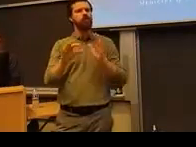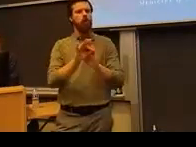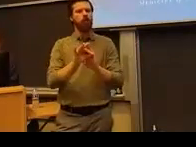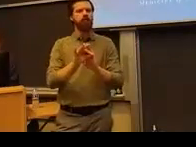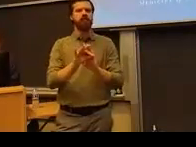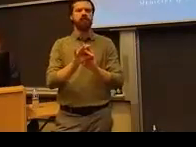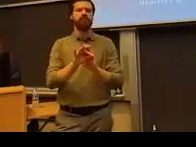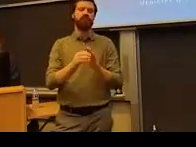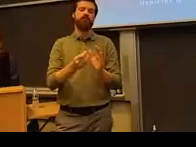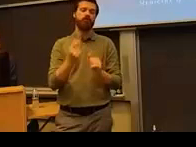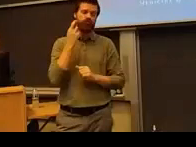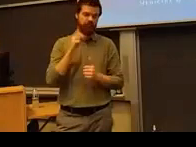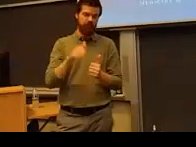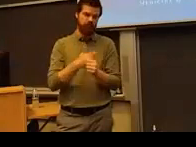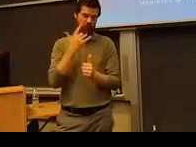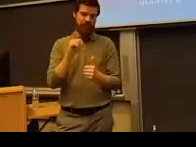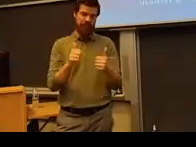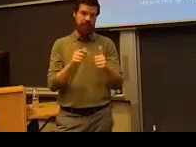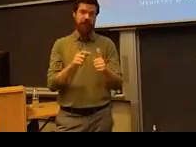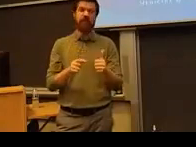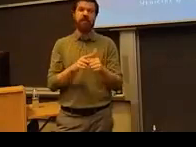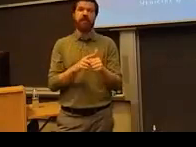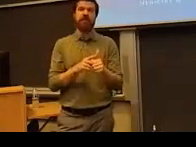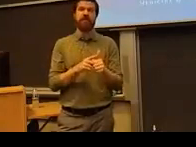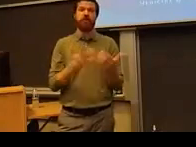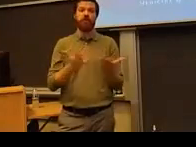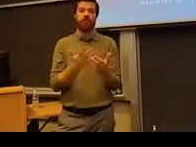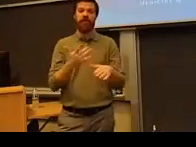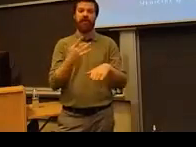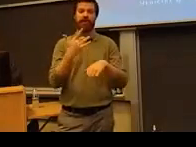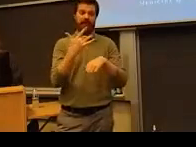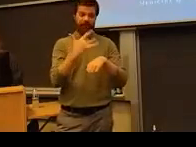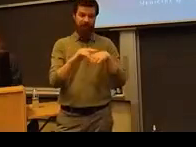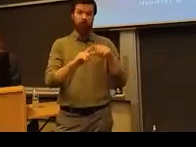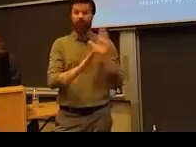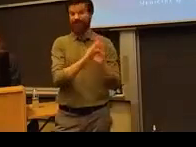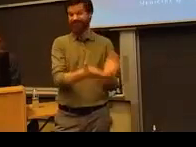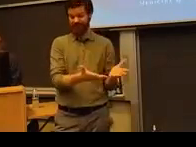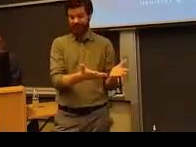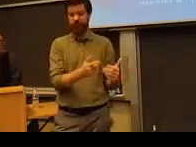of reasons one that 10 beds was what we had available to develop and uh but second secondly